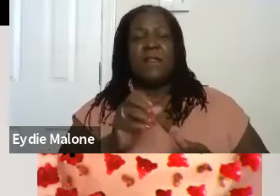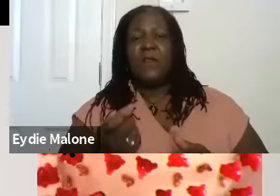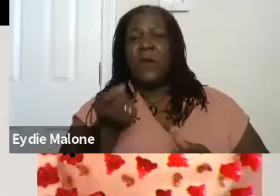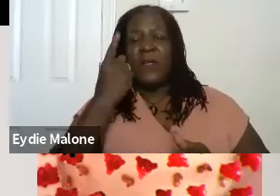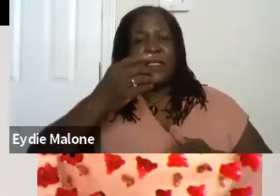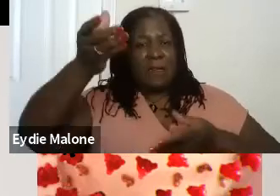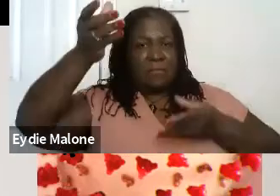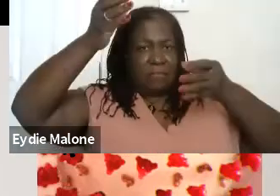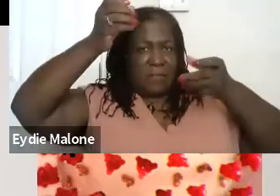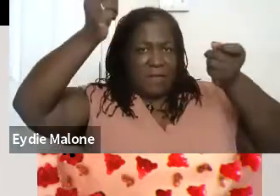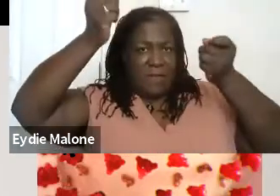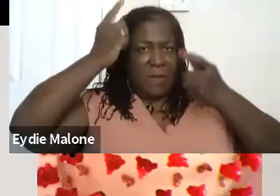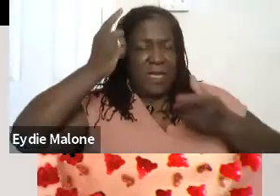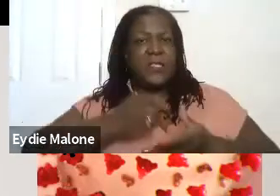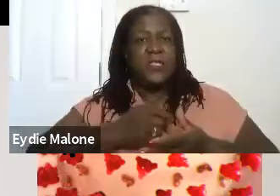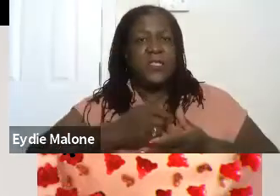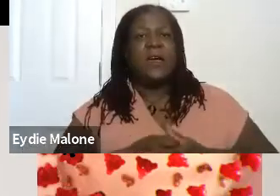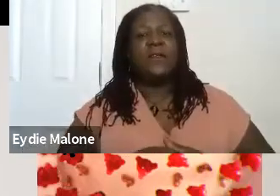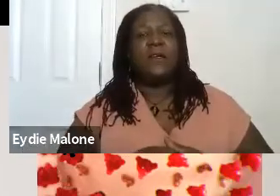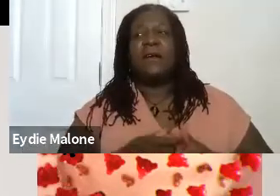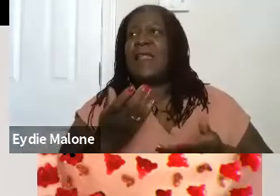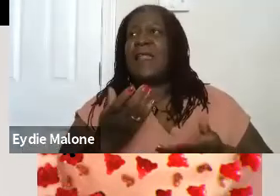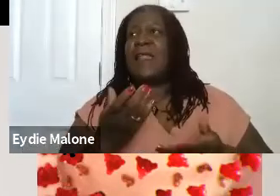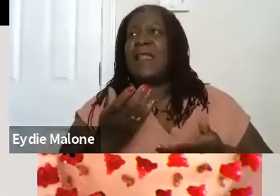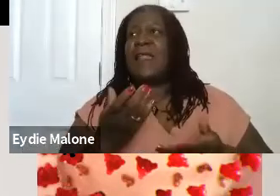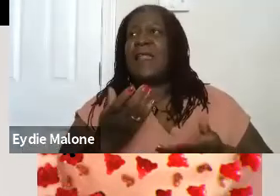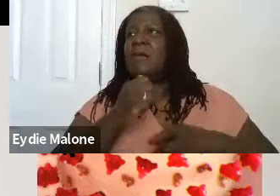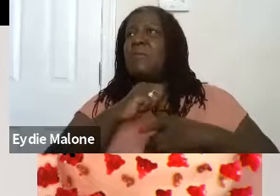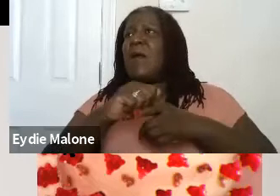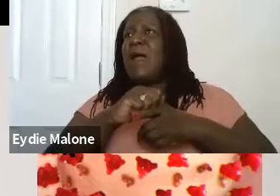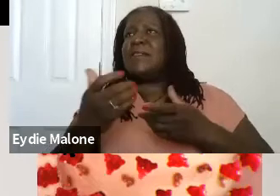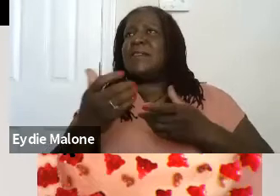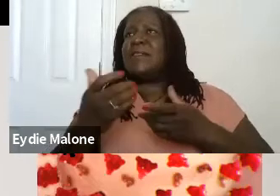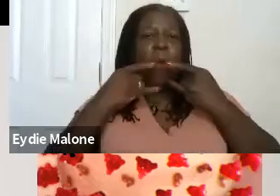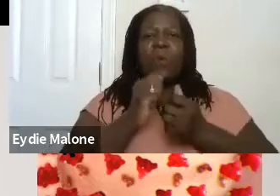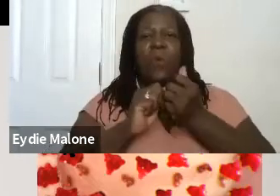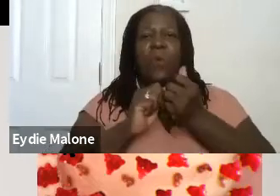and practicing hygiene issues like mask wearing and hand washing, and social distancing, and